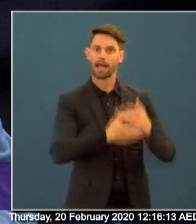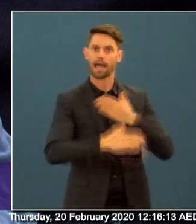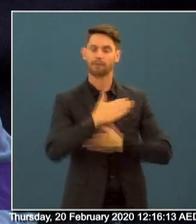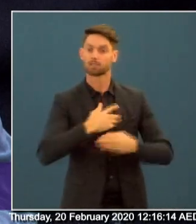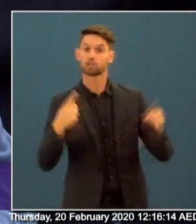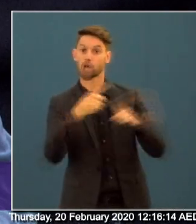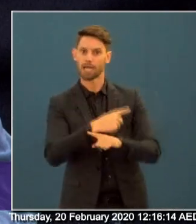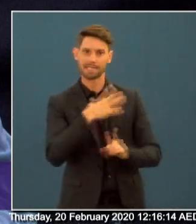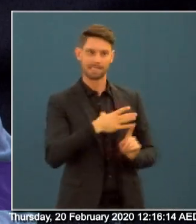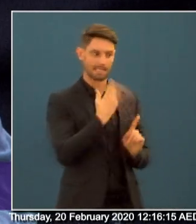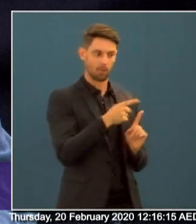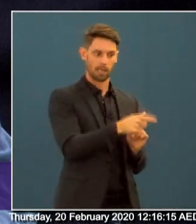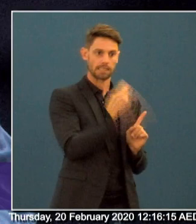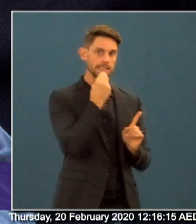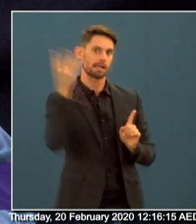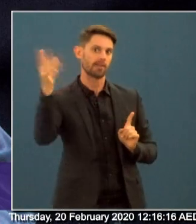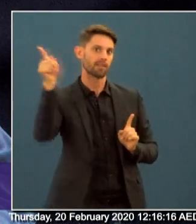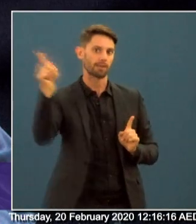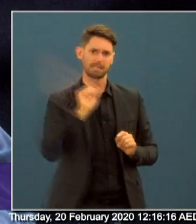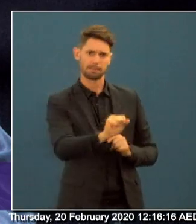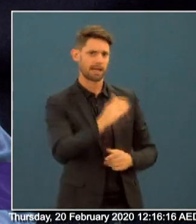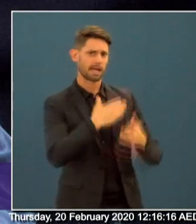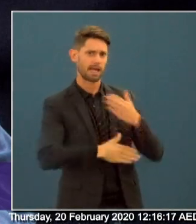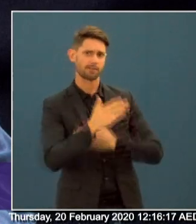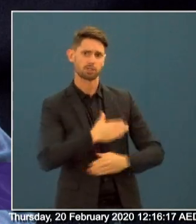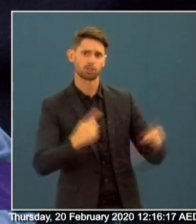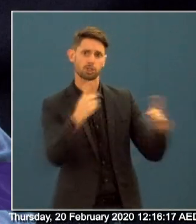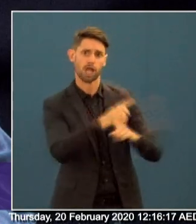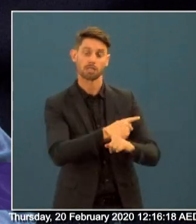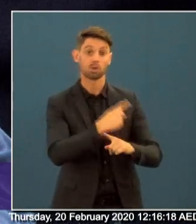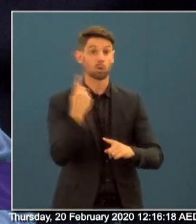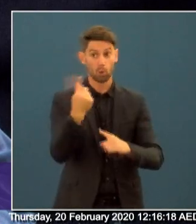Whilst that raises alarm bells of experts, because they know that there